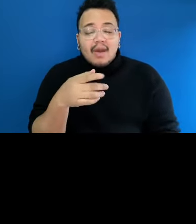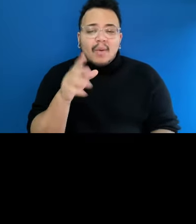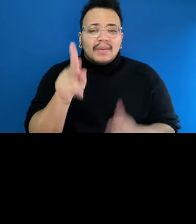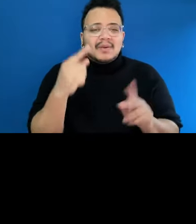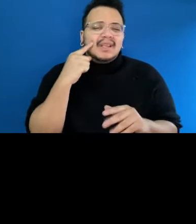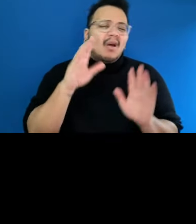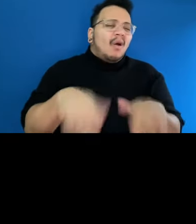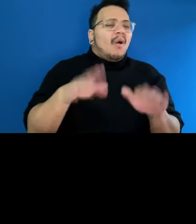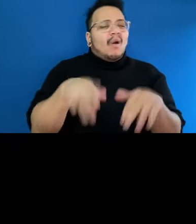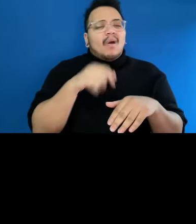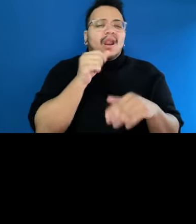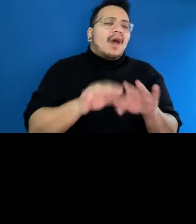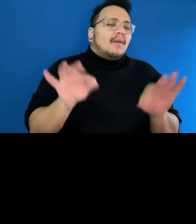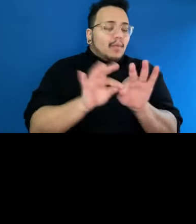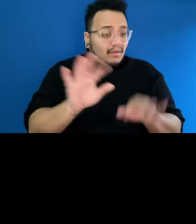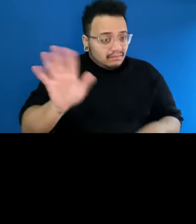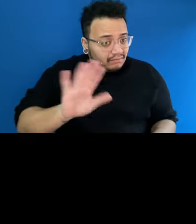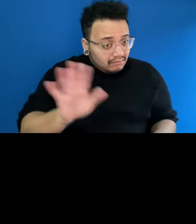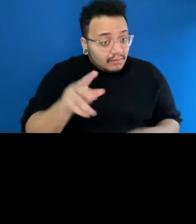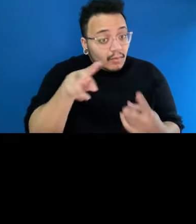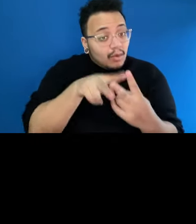to what our health is as a nation.